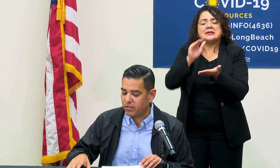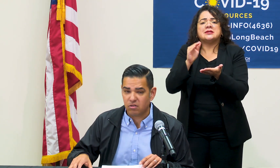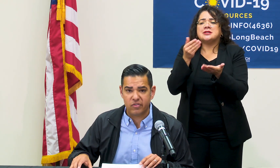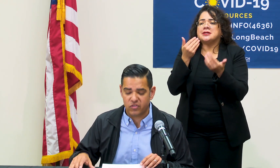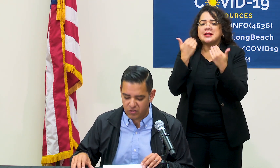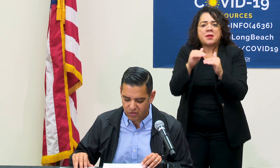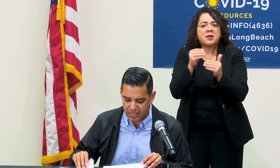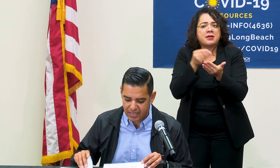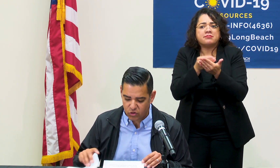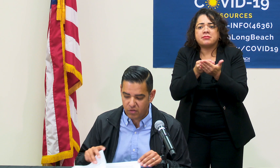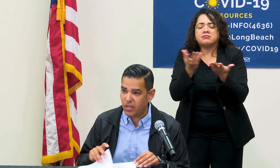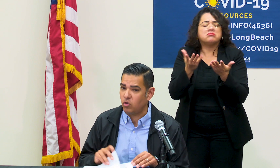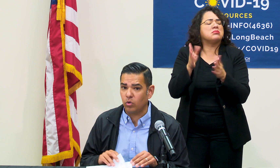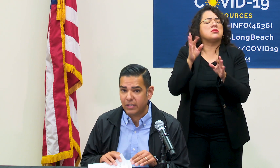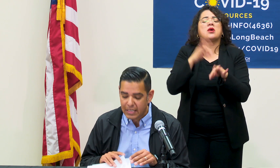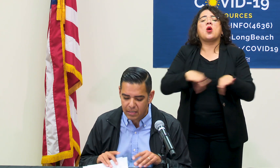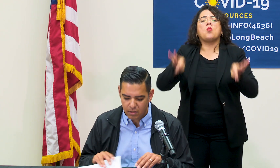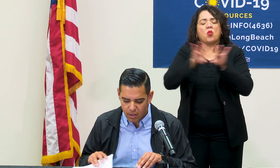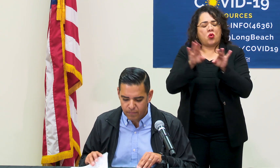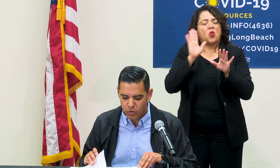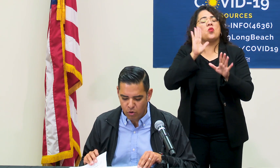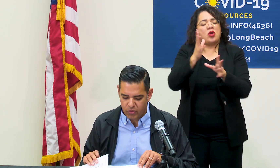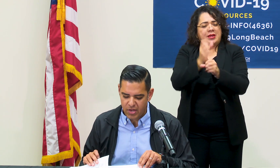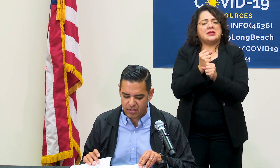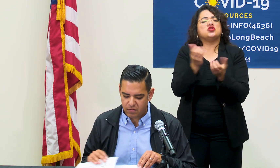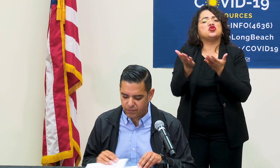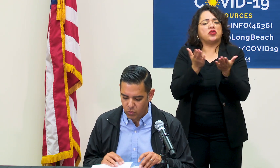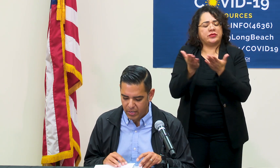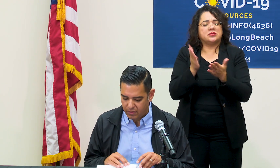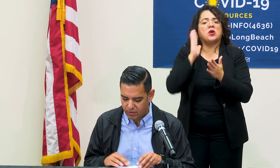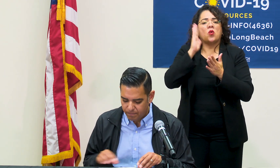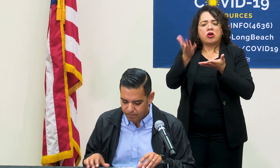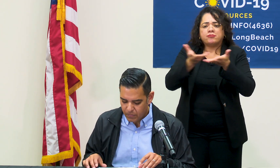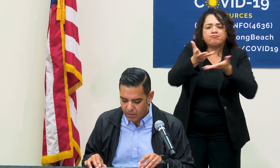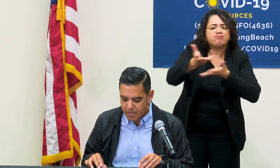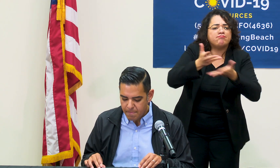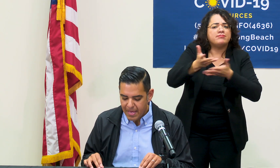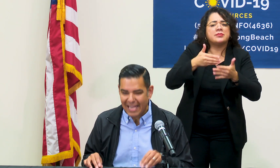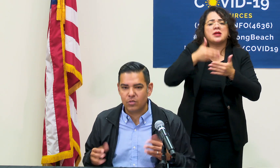the services and the attention that you will need over the next few weeks. As it